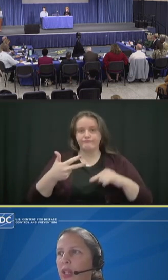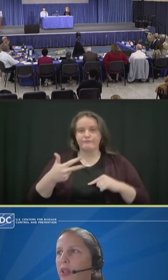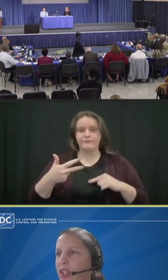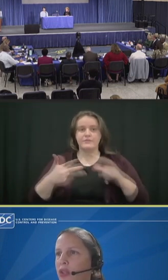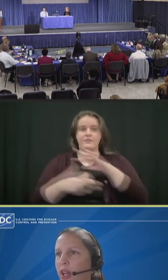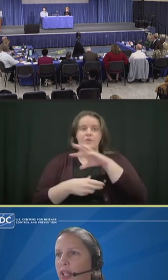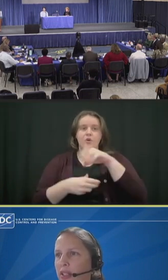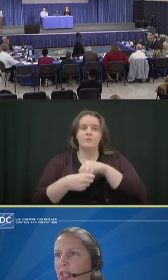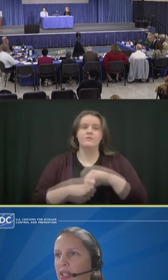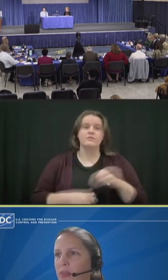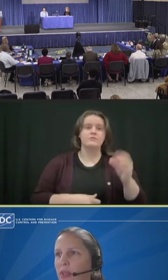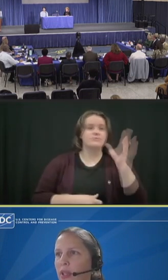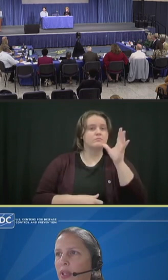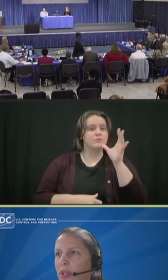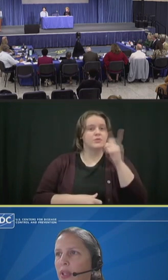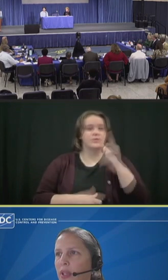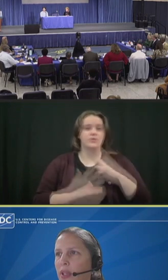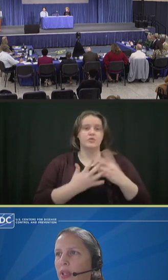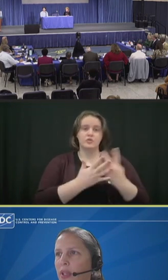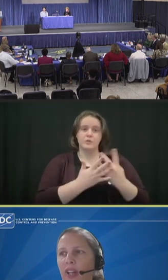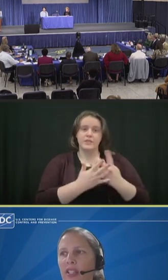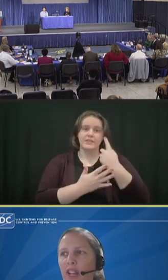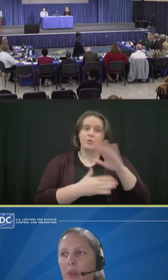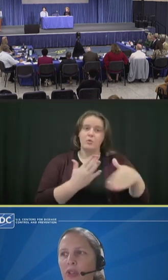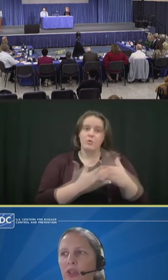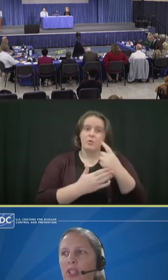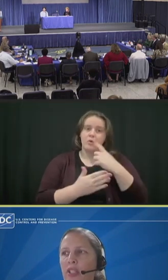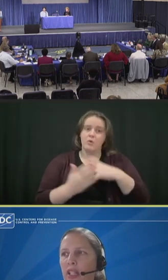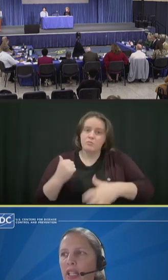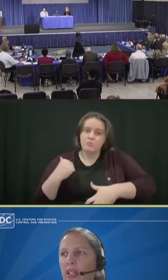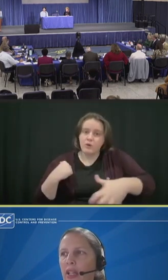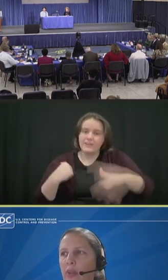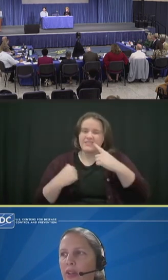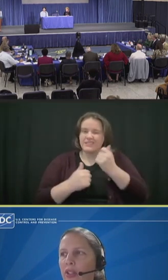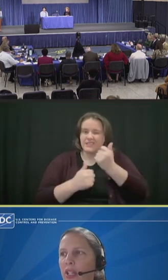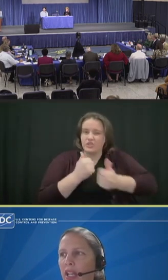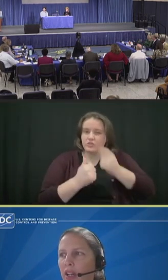with each pregnancy. This provides an opportunity to link a mother to care,